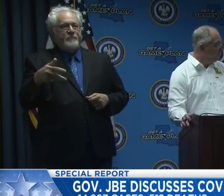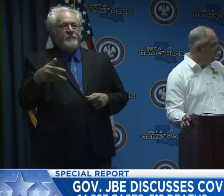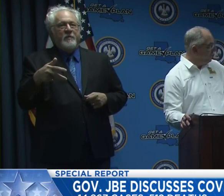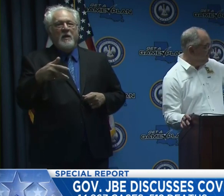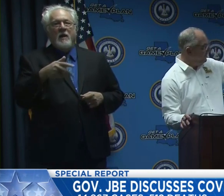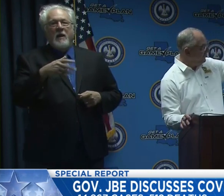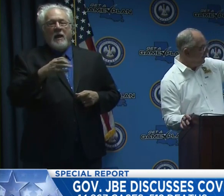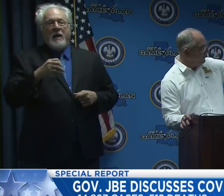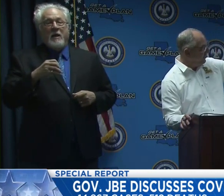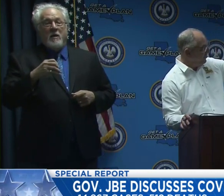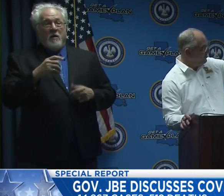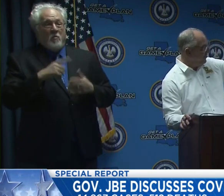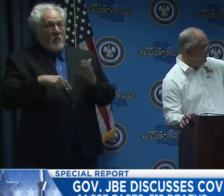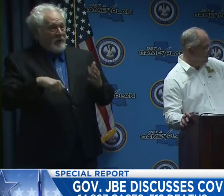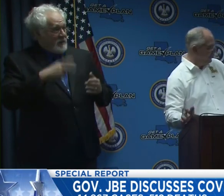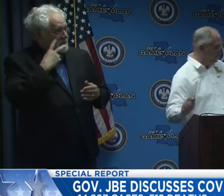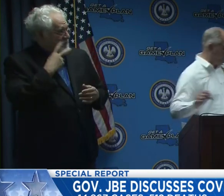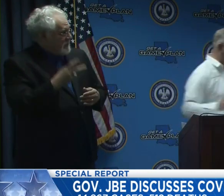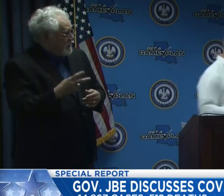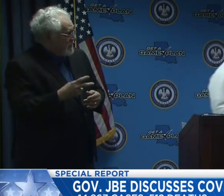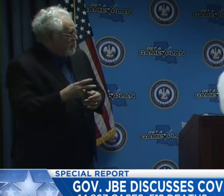CASES AND ITS PER CAPITAL CASE